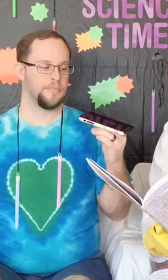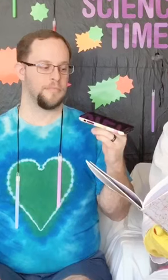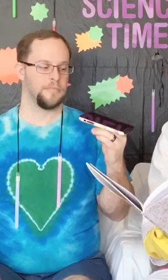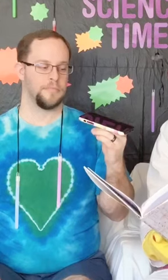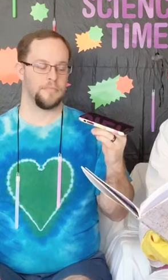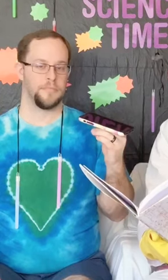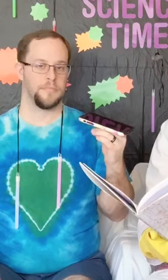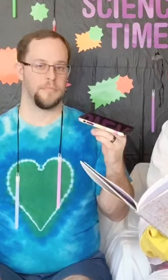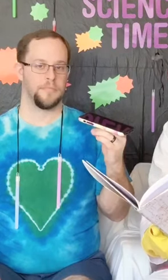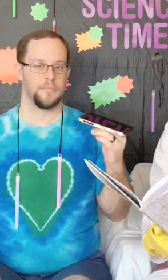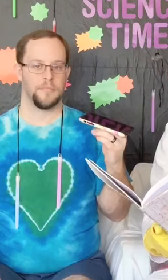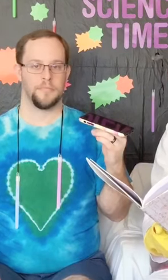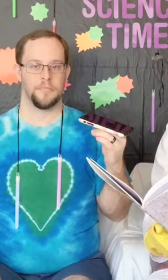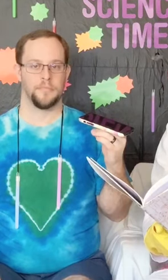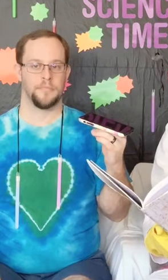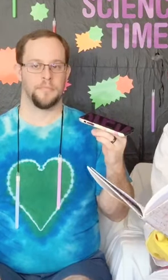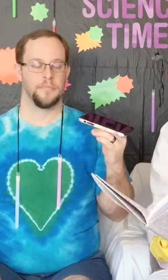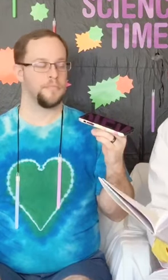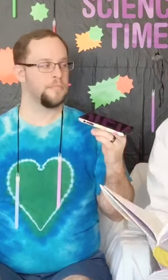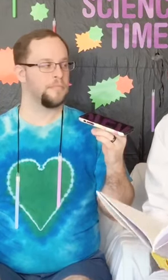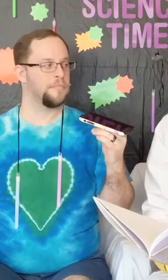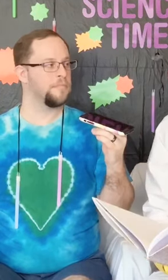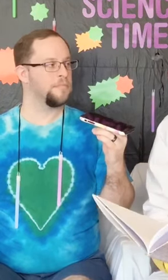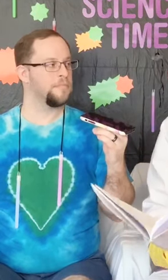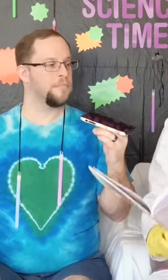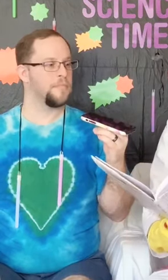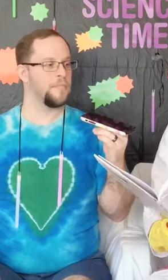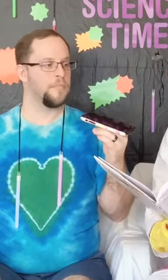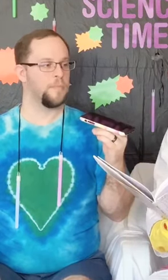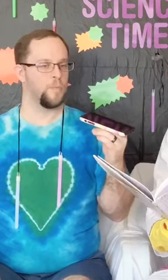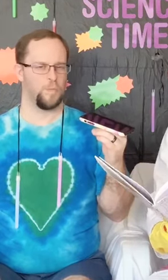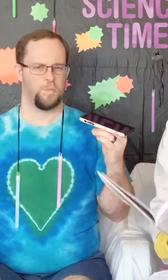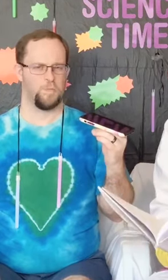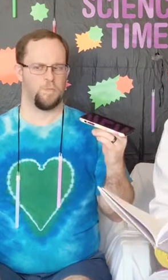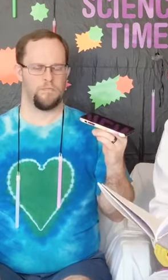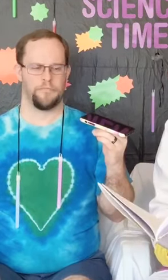success? Are messes a problem?" And while she was